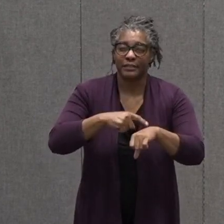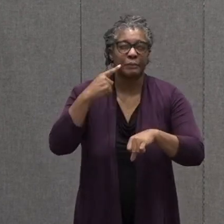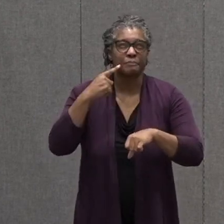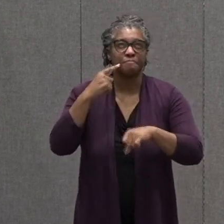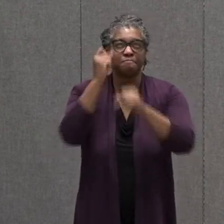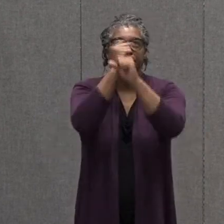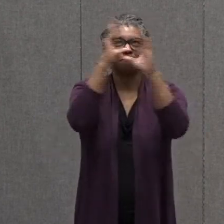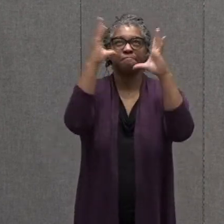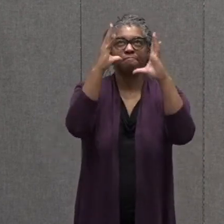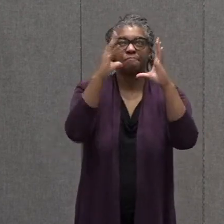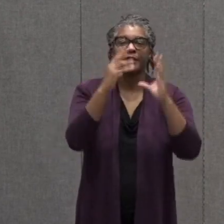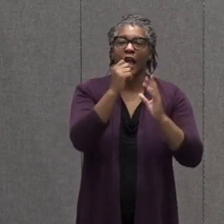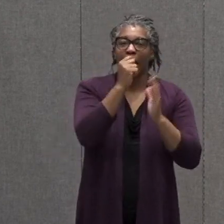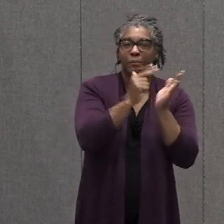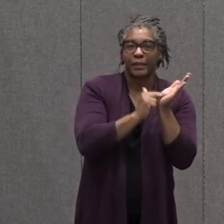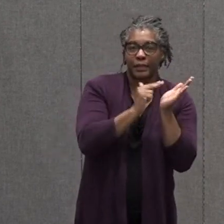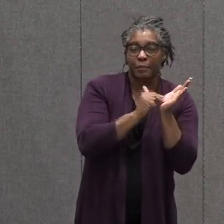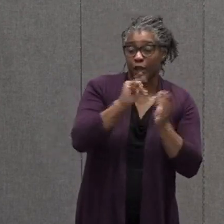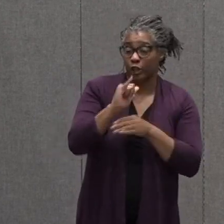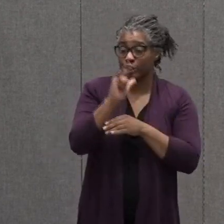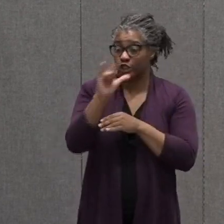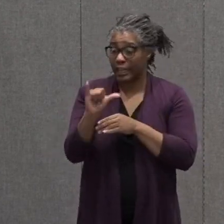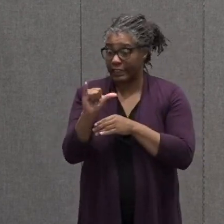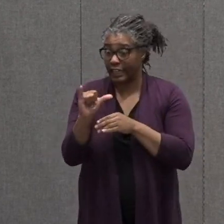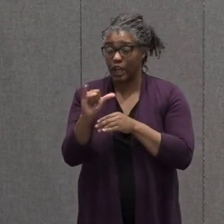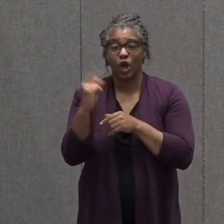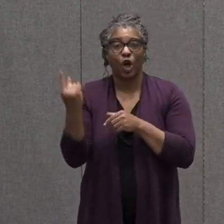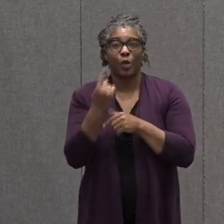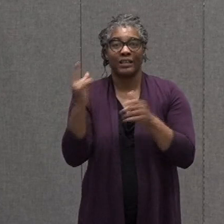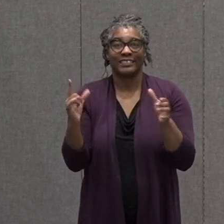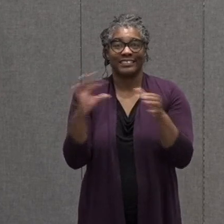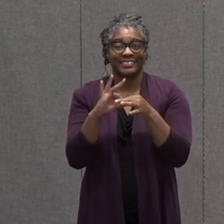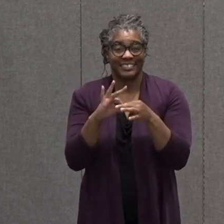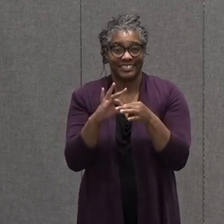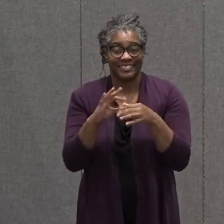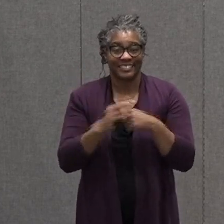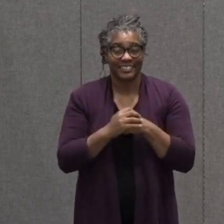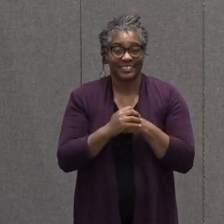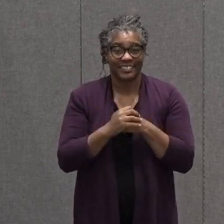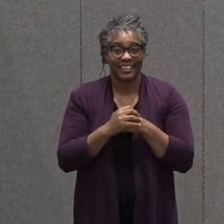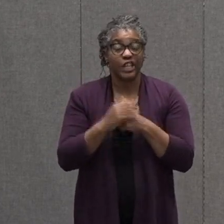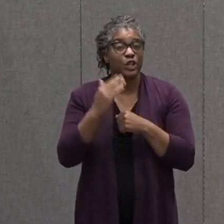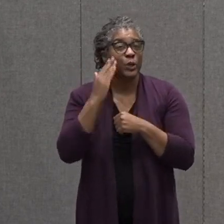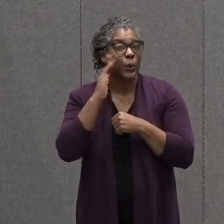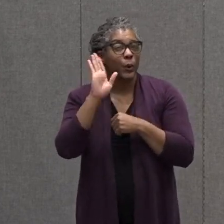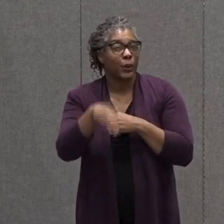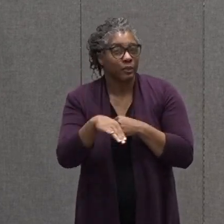But did you know that peanut butter can also be friends or partnered with other foods